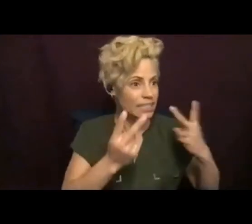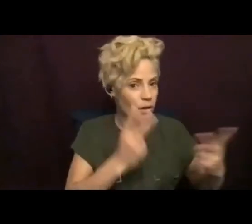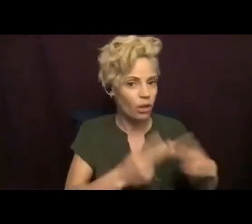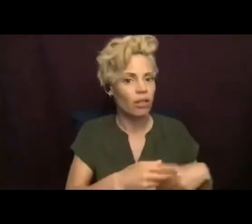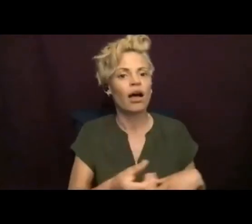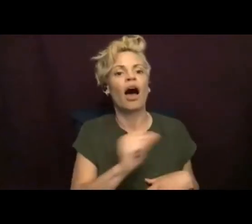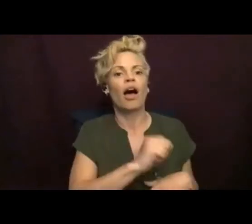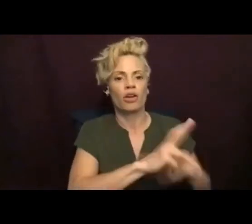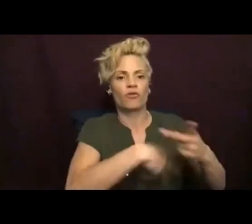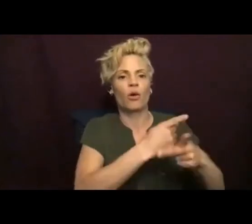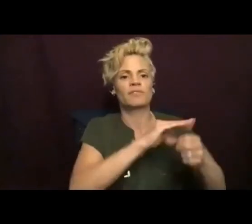Thanks.